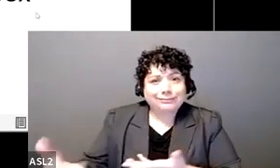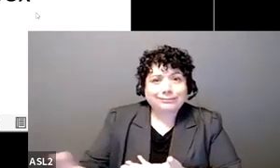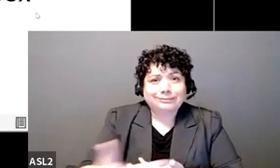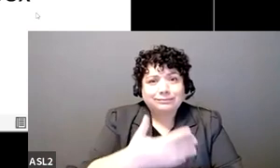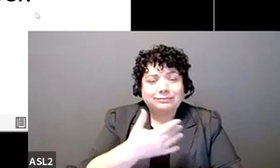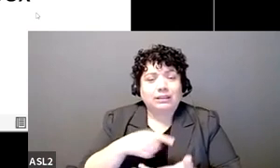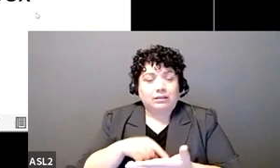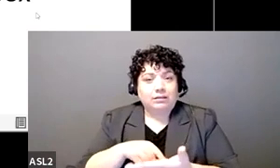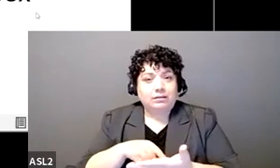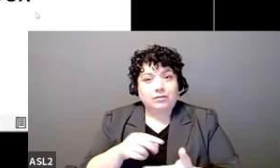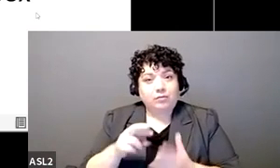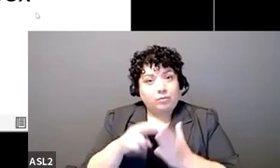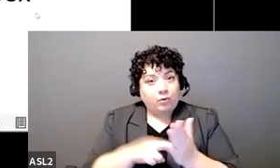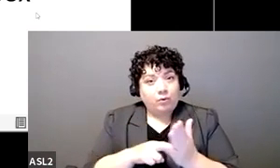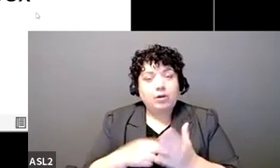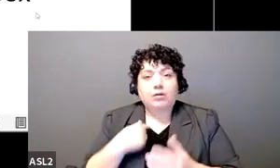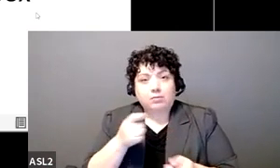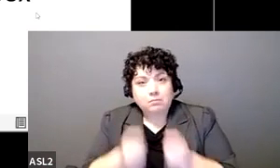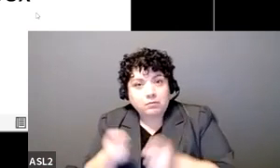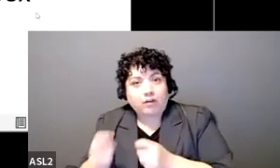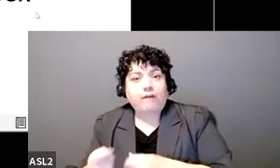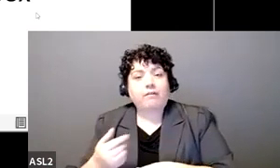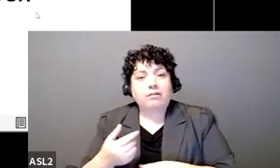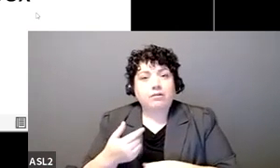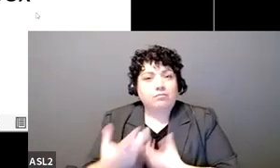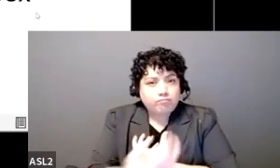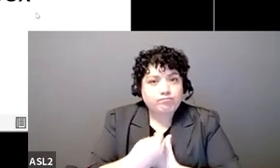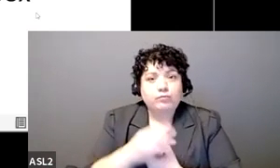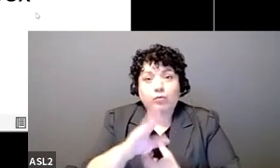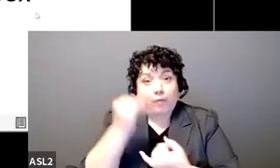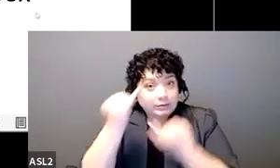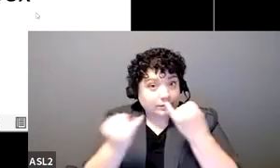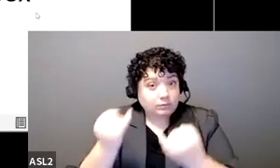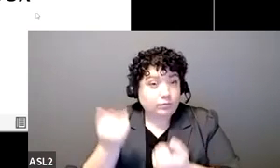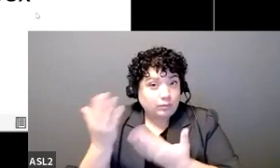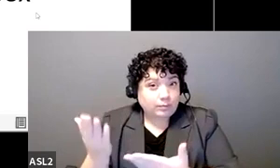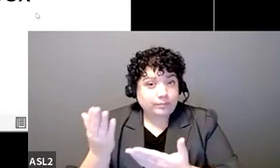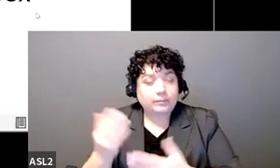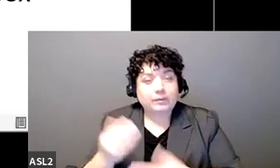we're looking forward to discussing your ideas particularly in this case about how to improve